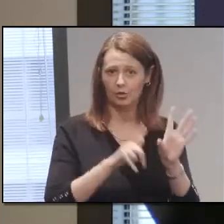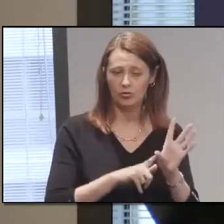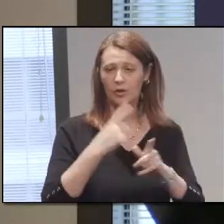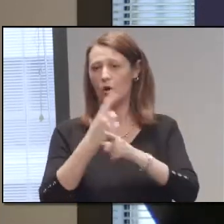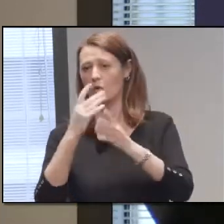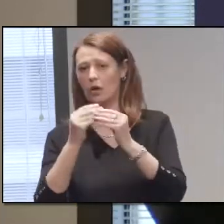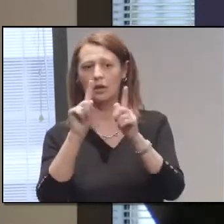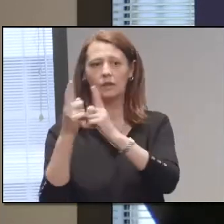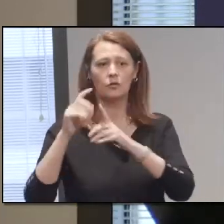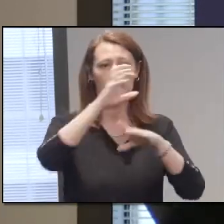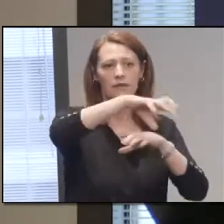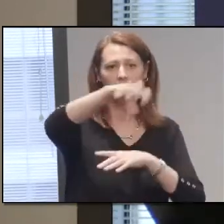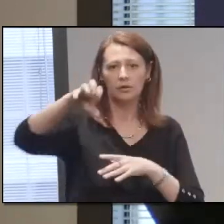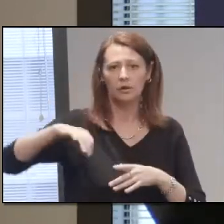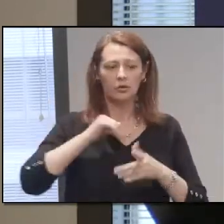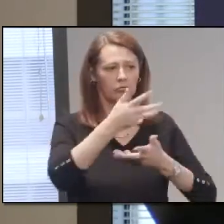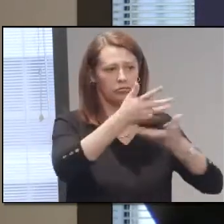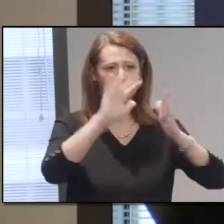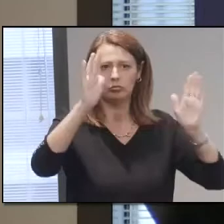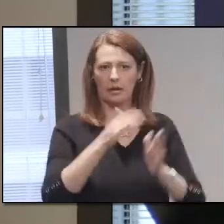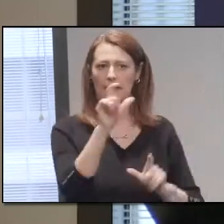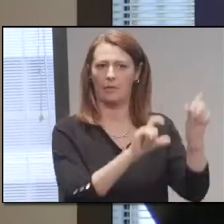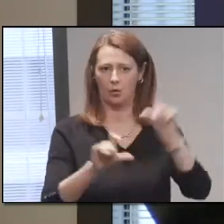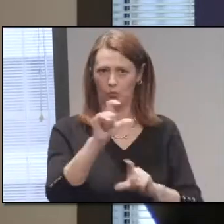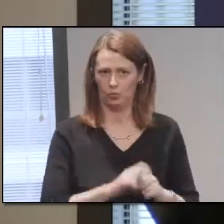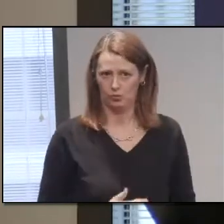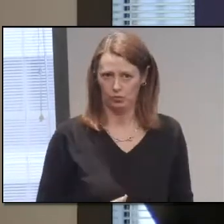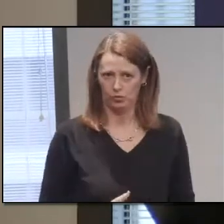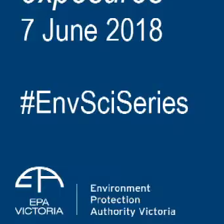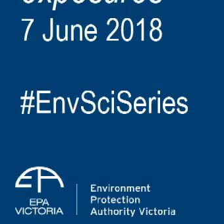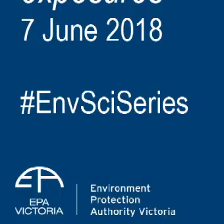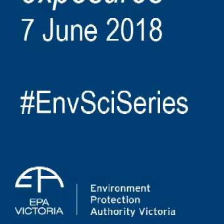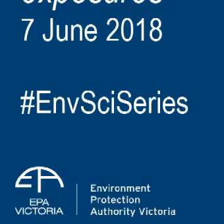reduce chemicals in the environment. We also try to provide information so that people understand